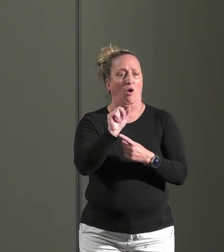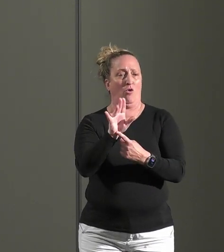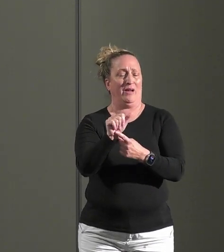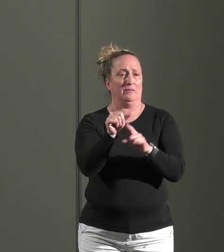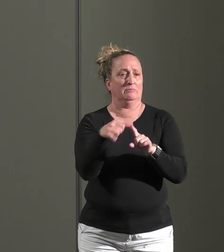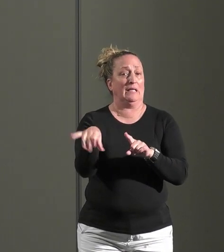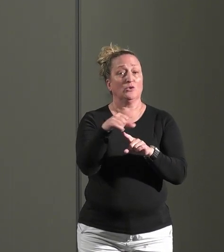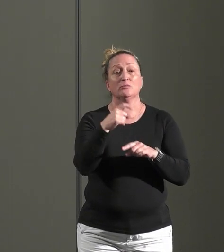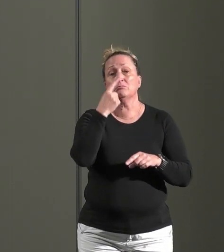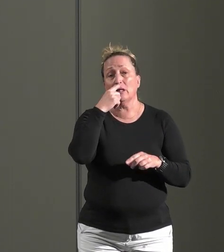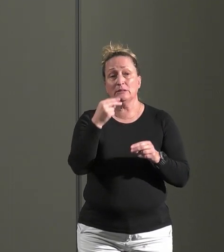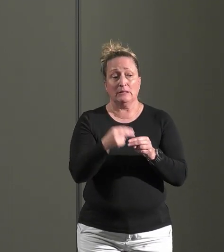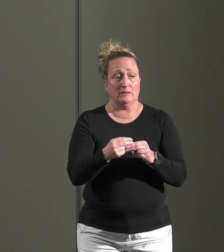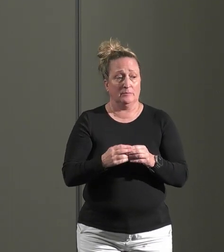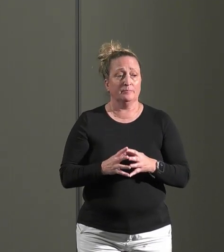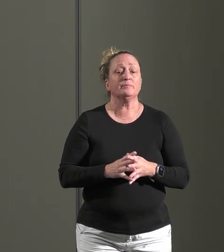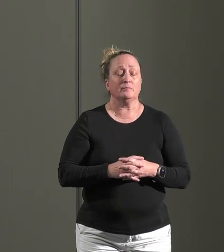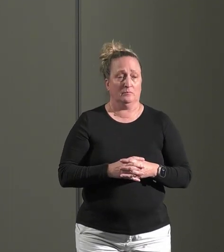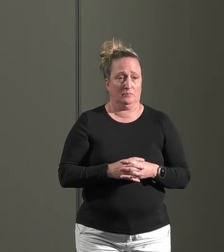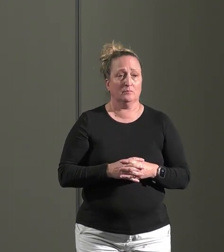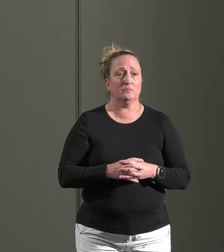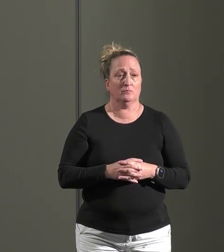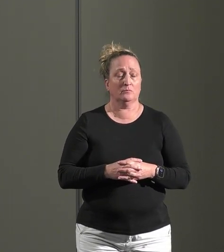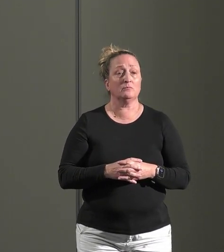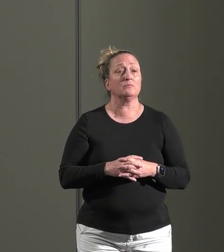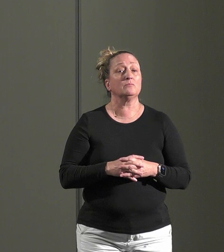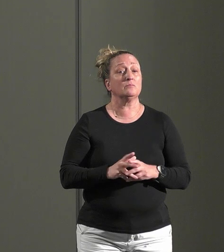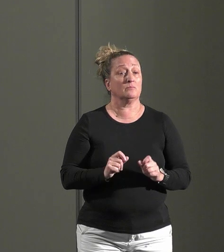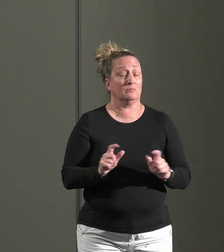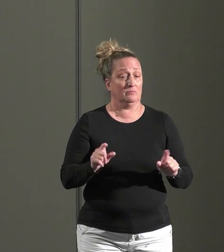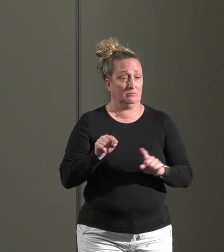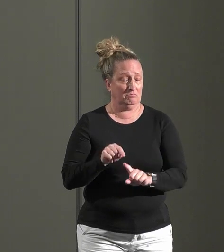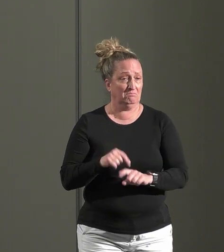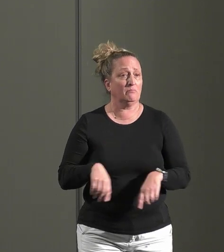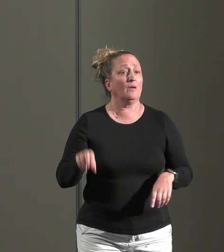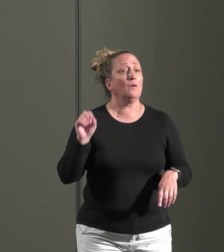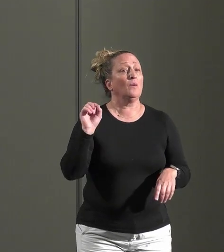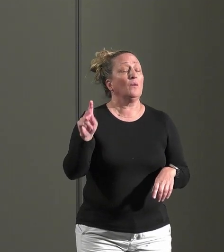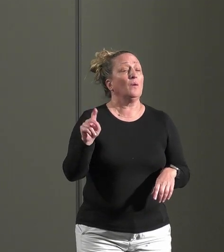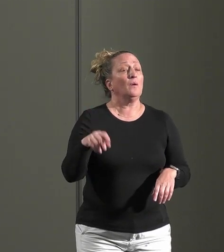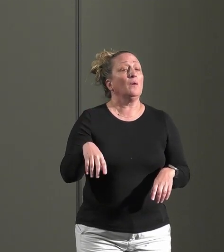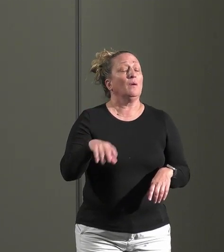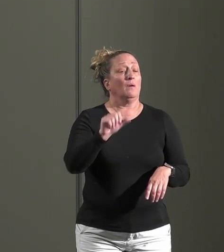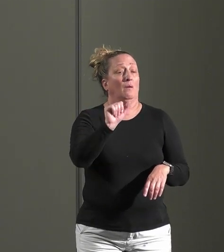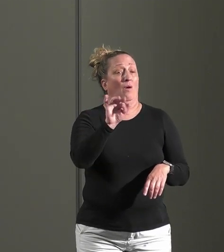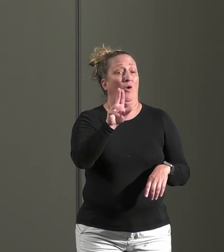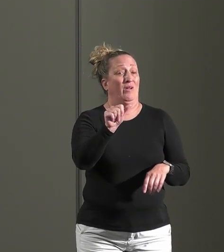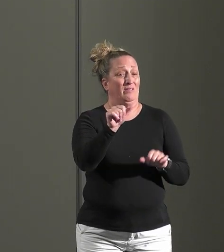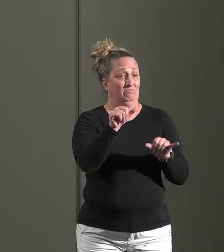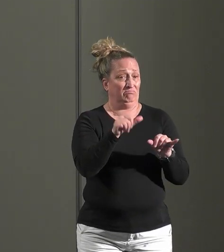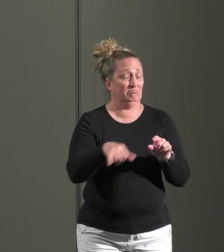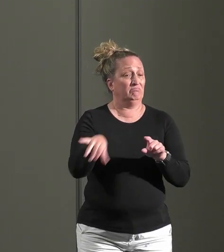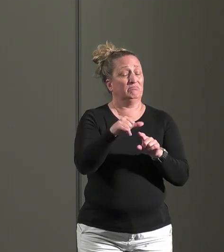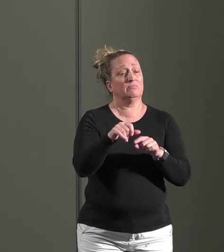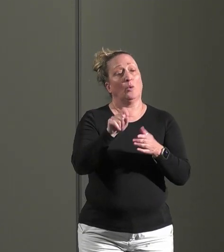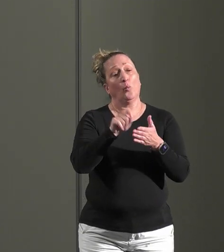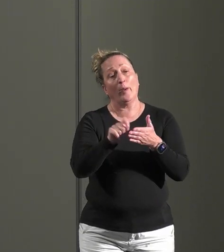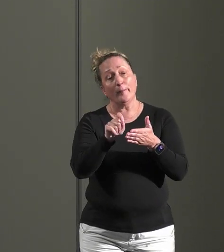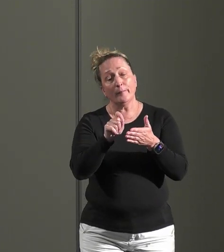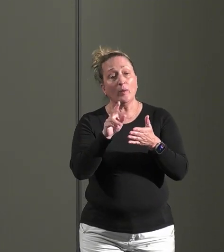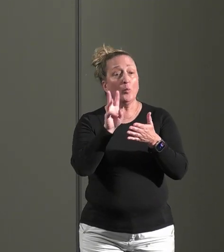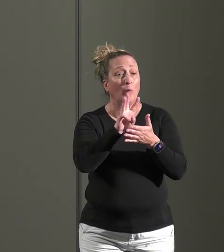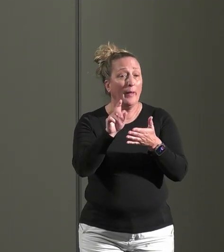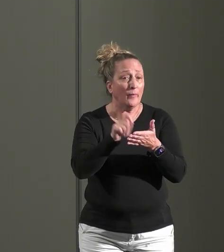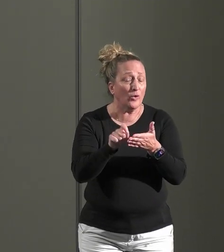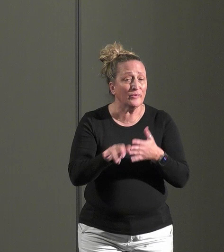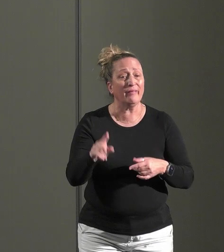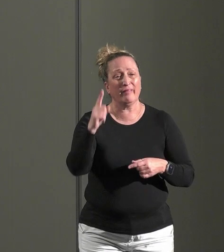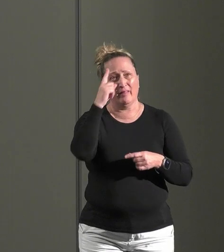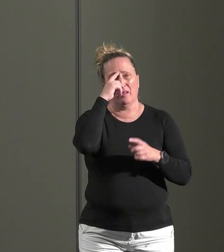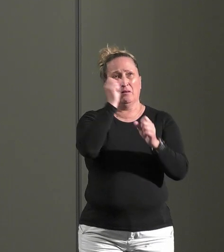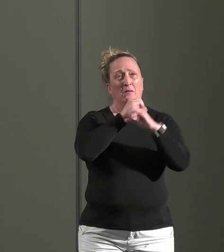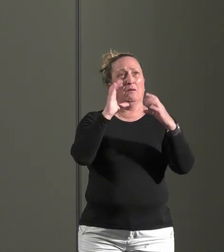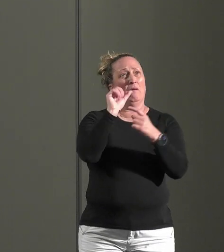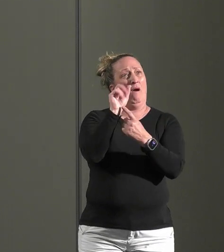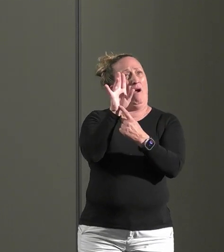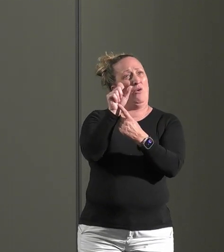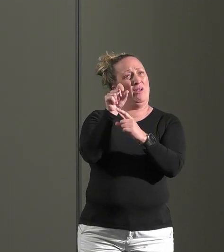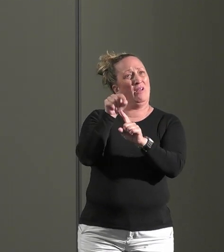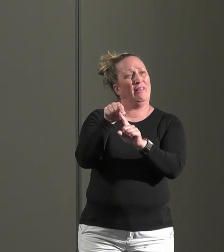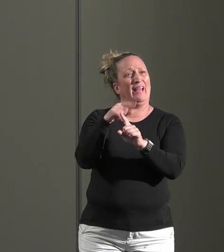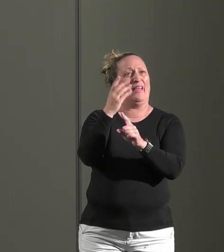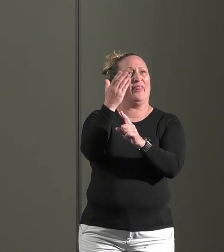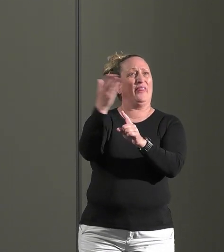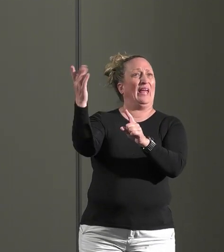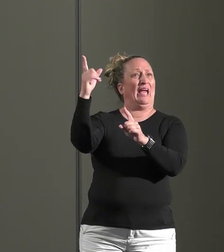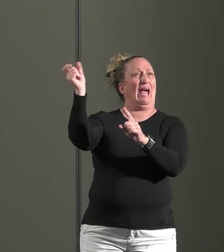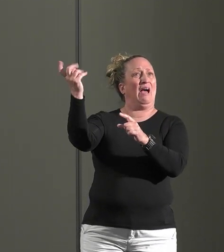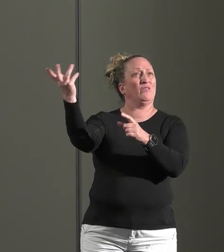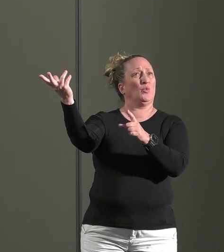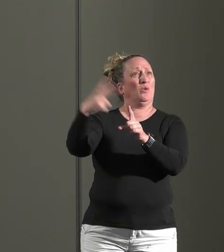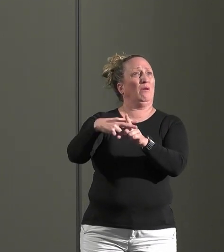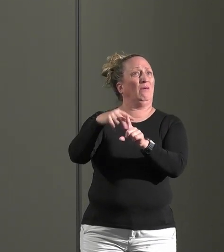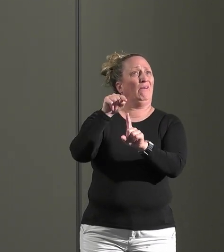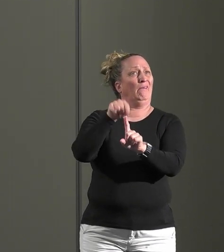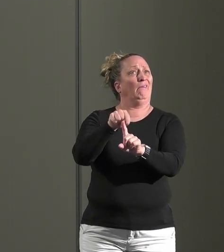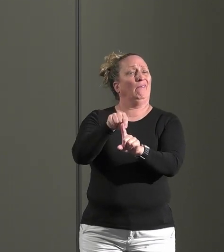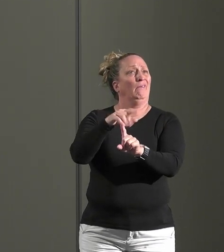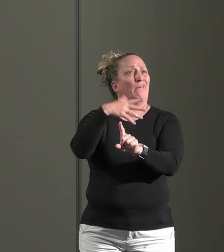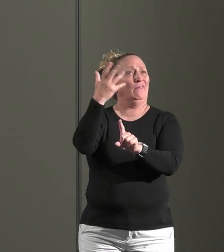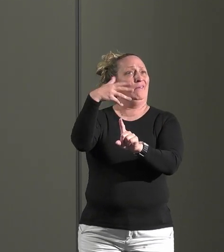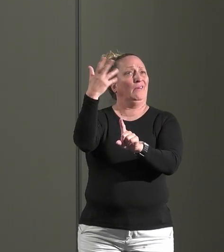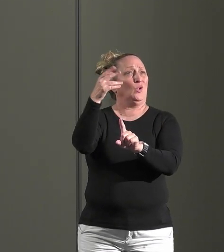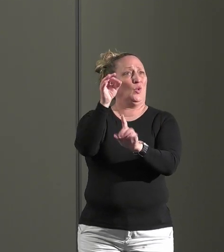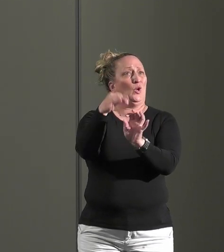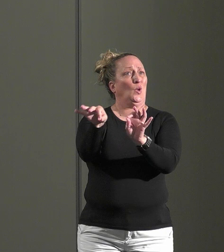the -- ARIA standards web authors think of ARIA the thing you have to apply to your code. To make